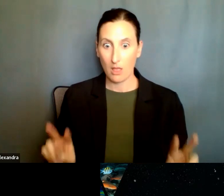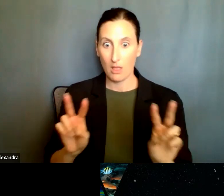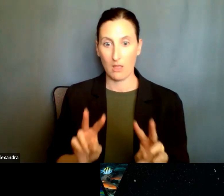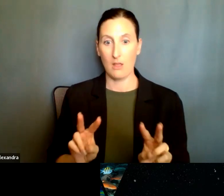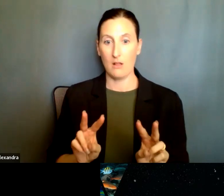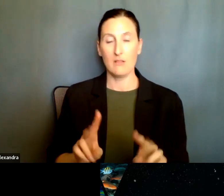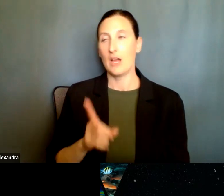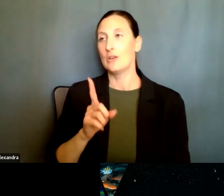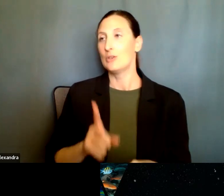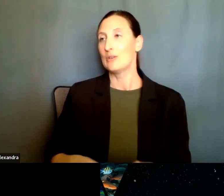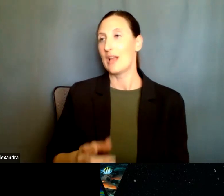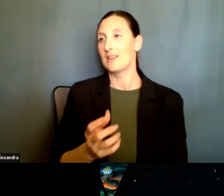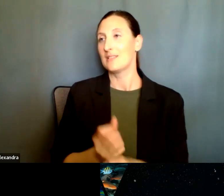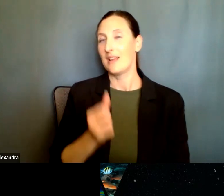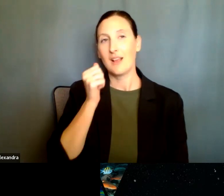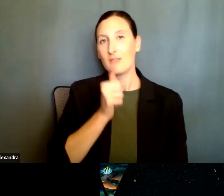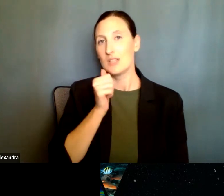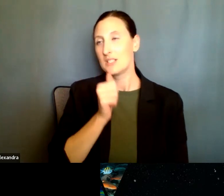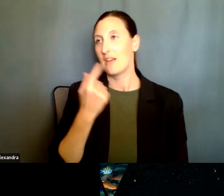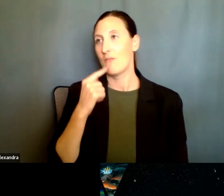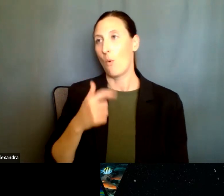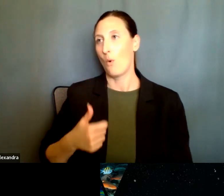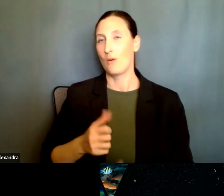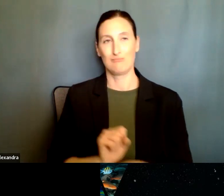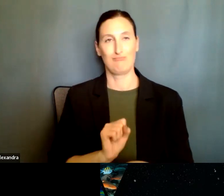day-to-day academic life for most people.